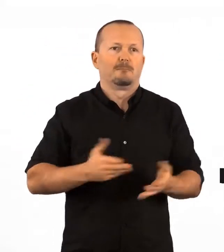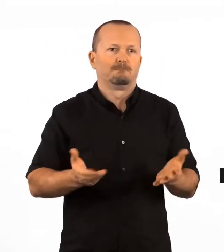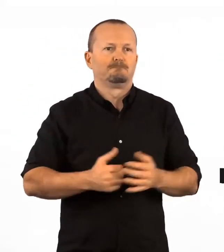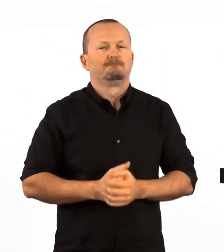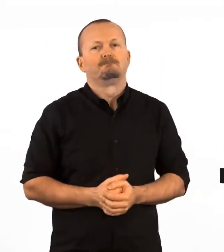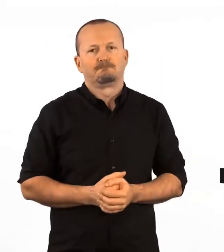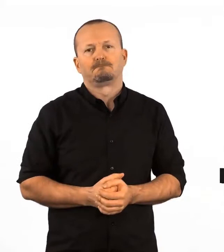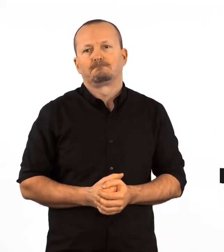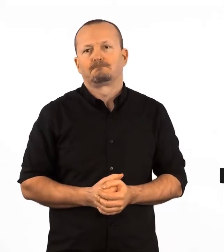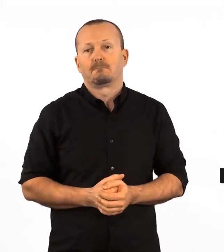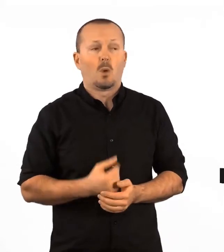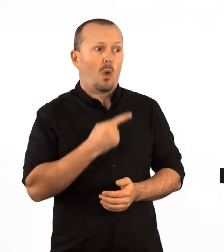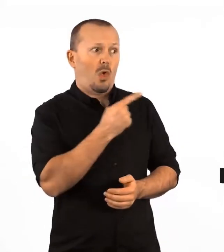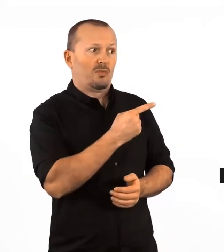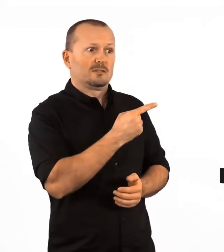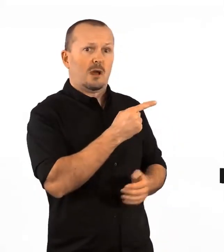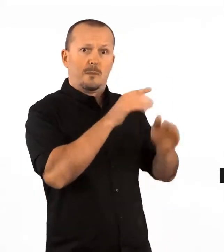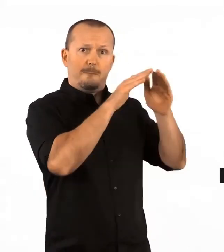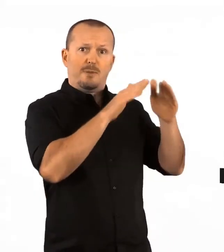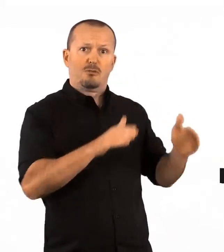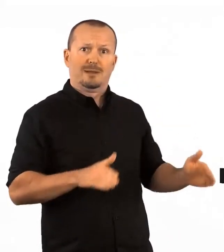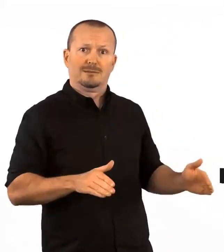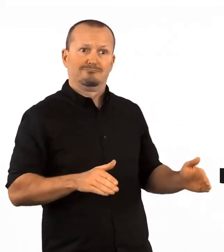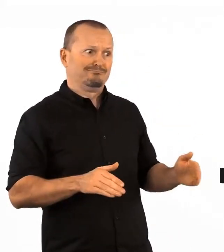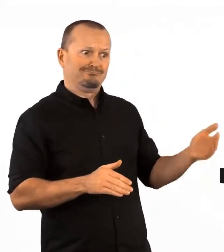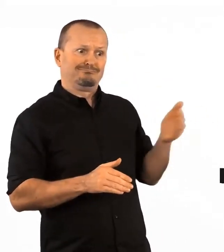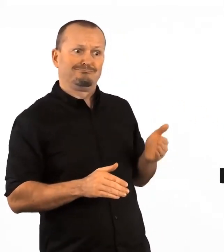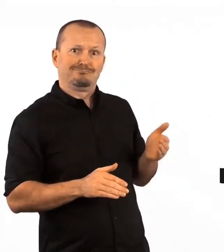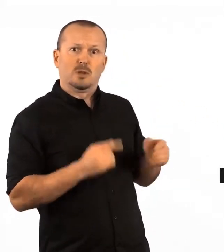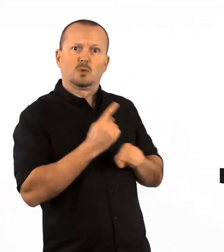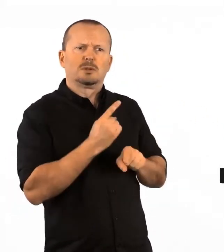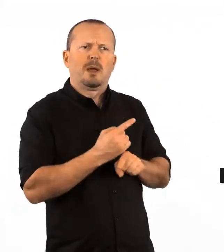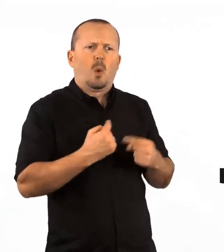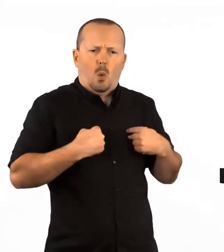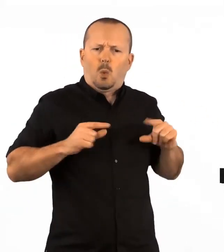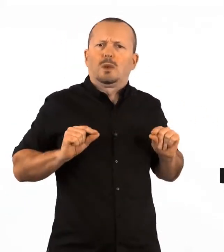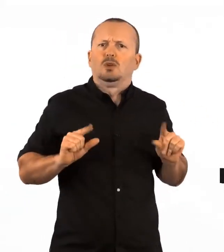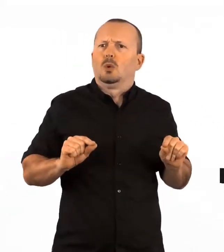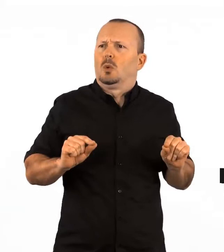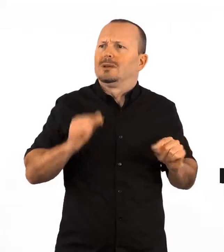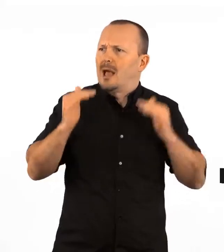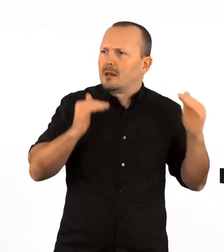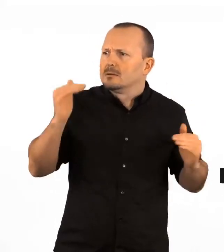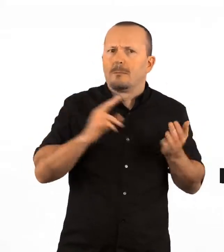On this side of the pyramid talks about the things that we do as adults and parents in